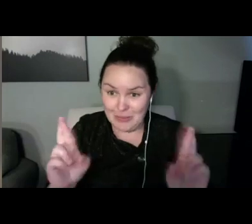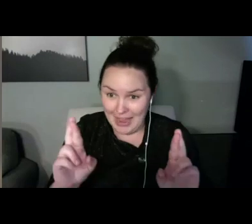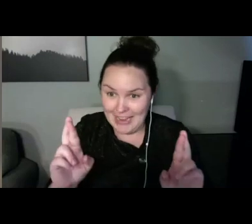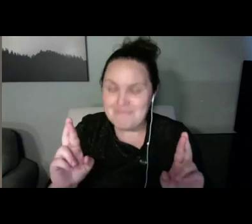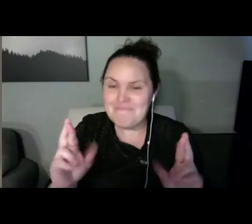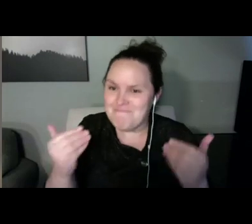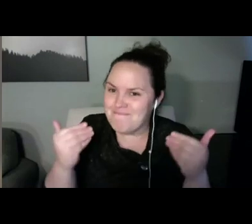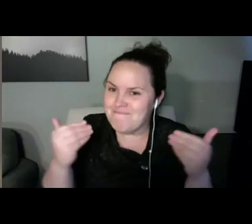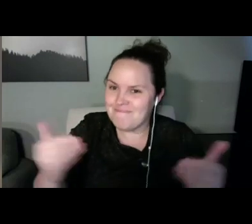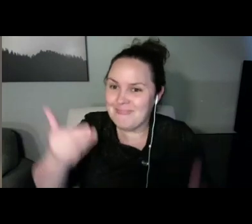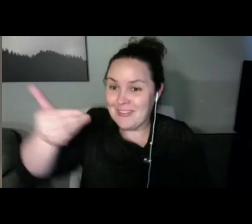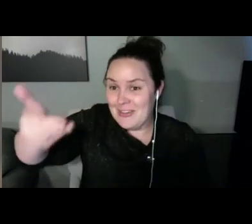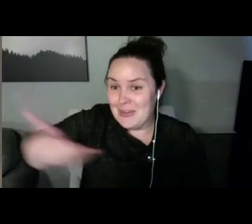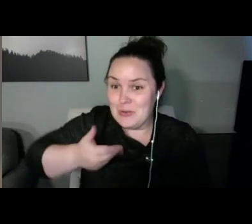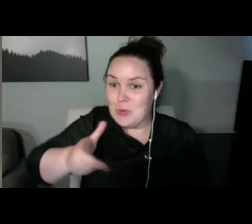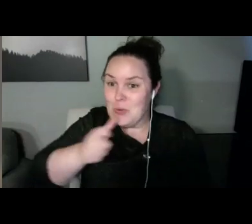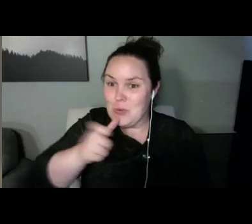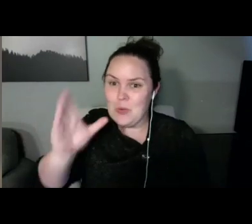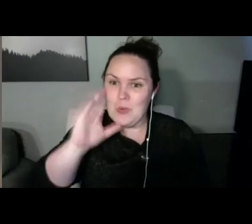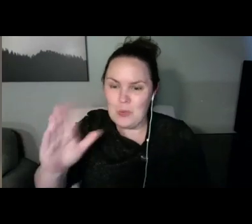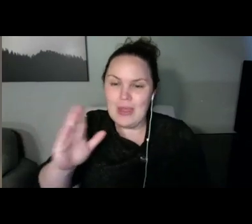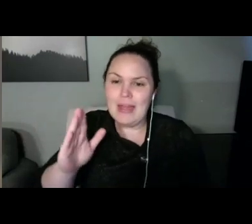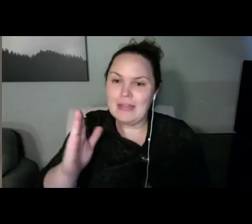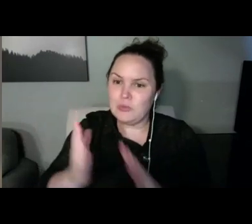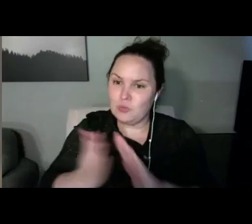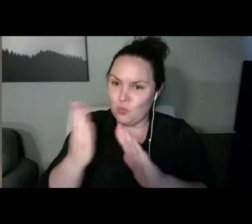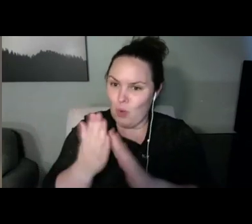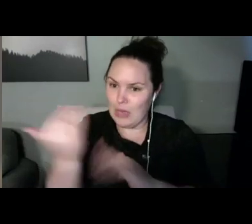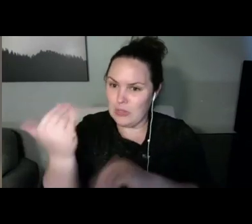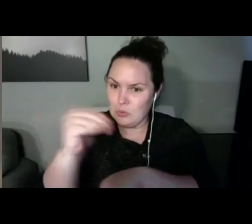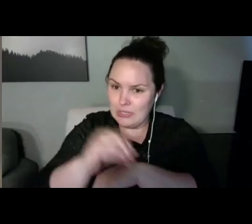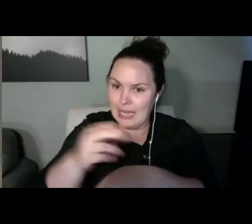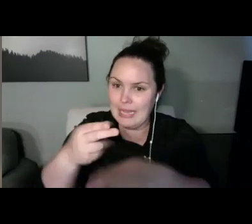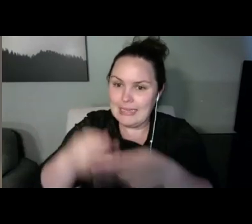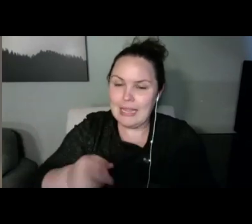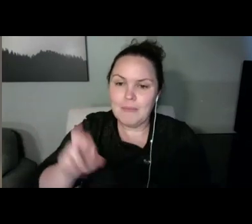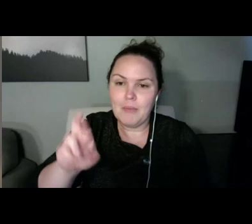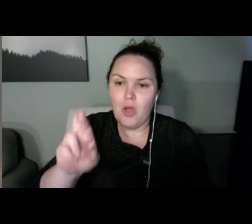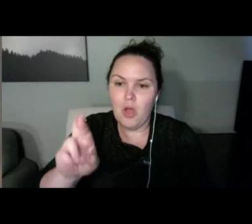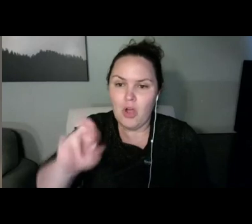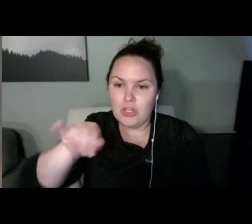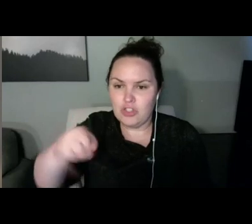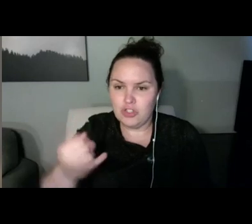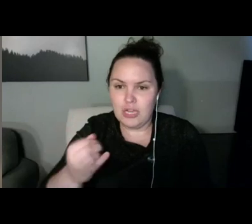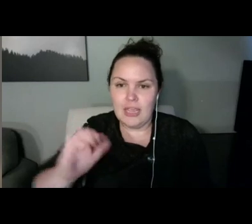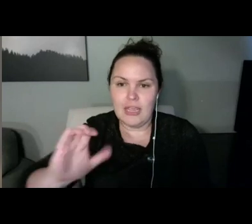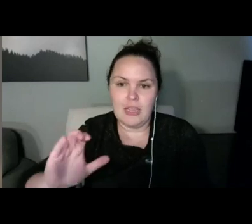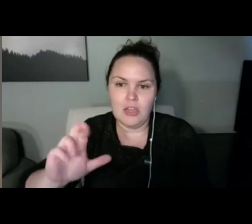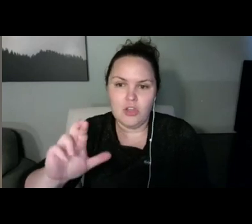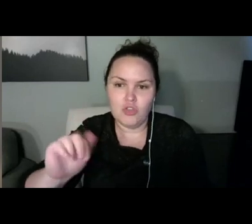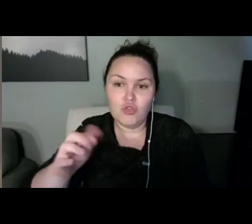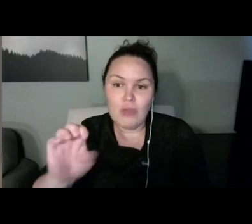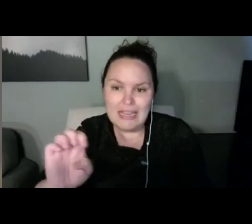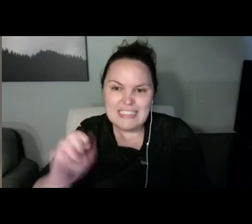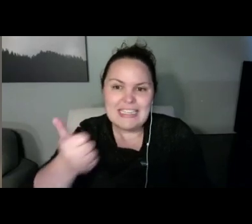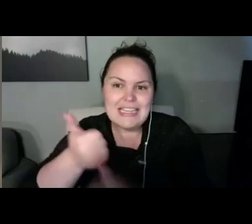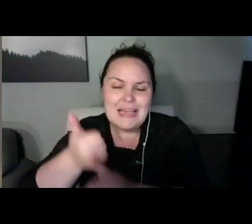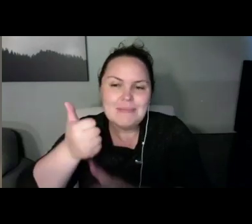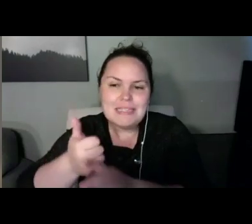introduce our emcee for the evening, RJ Crace. RJ is a broadcaster and a podcaster